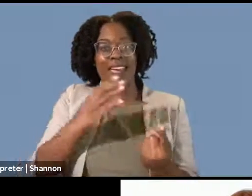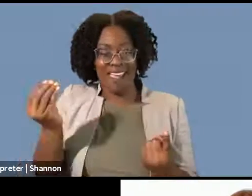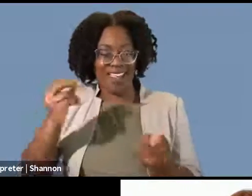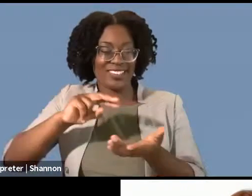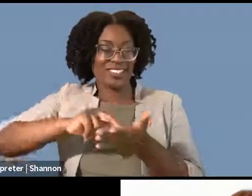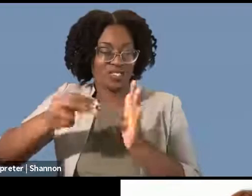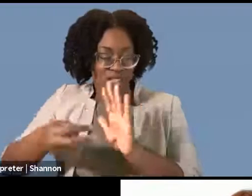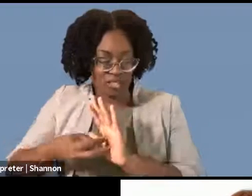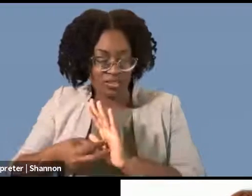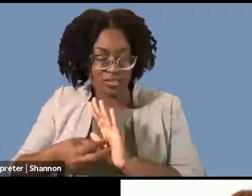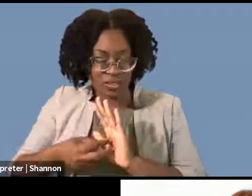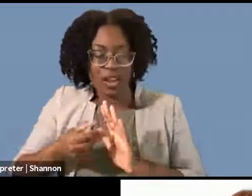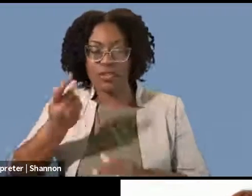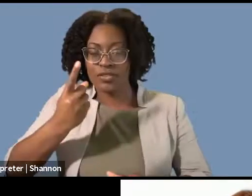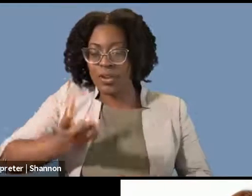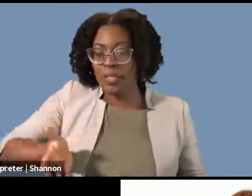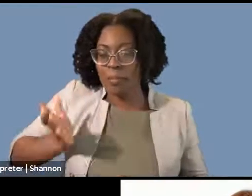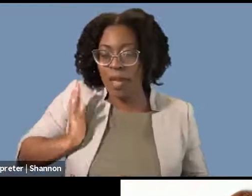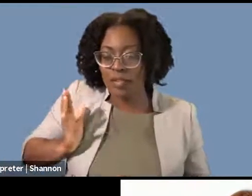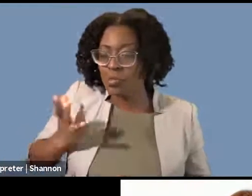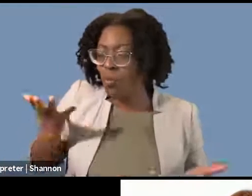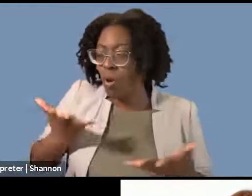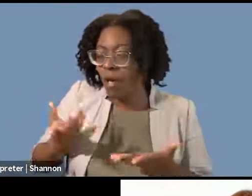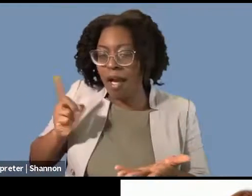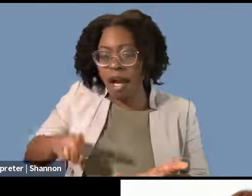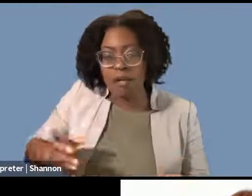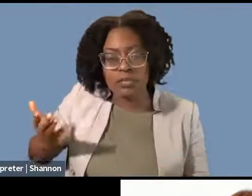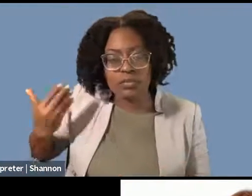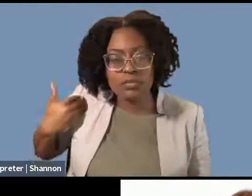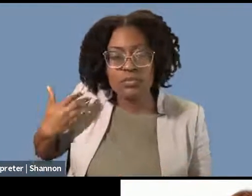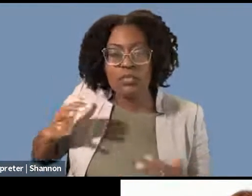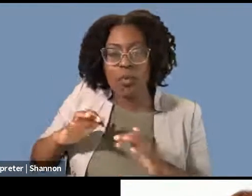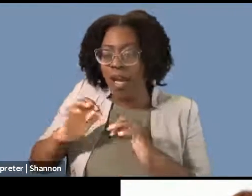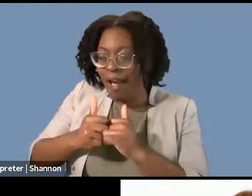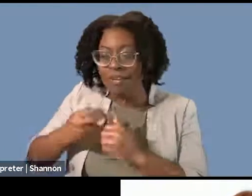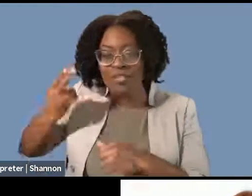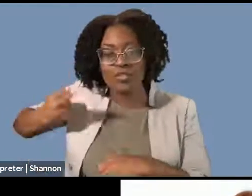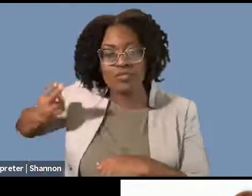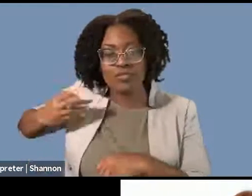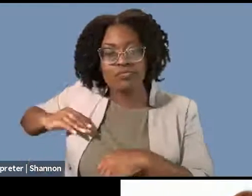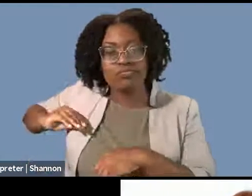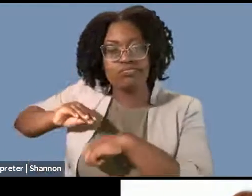the history and seeing how things from the past are impacting us today. When you see a person,